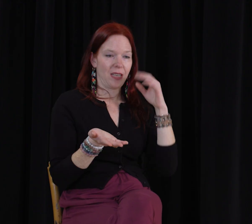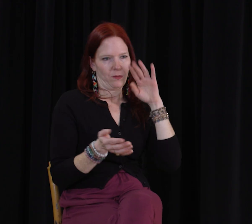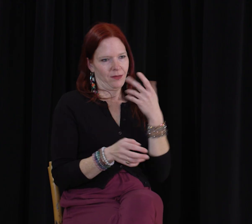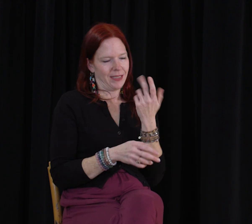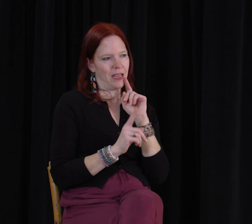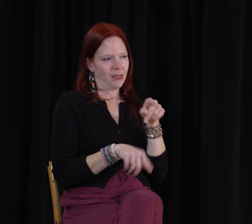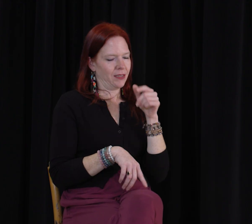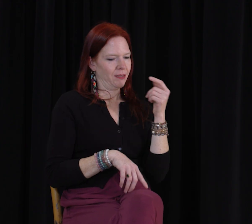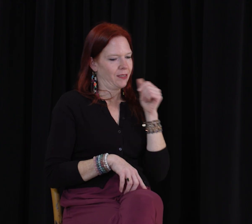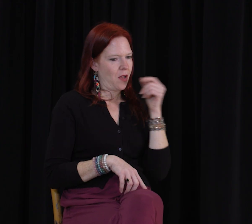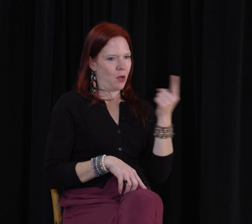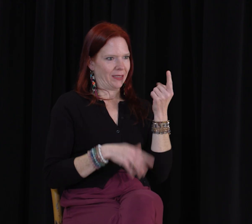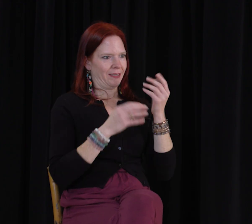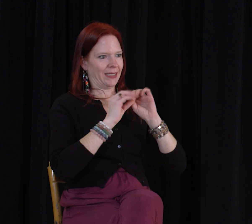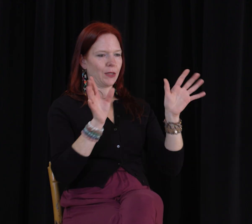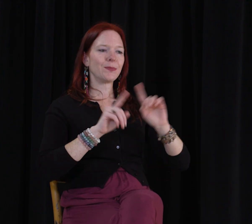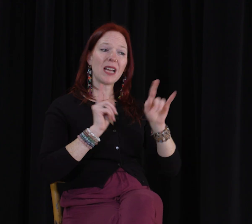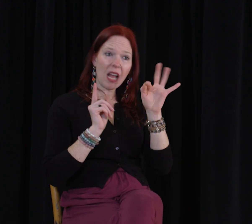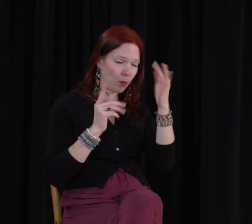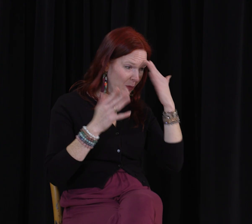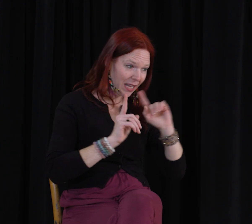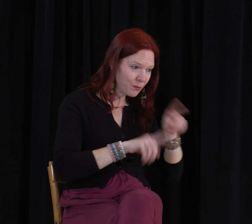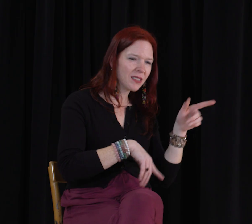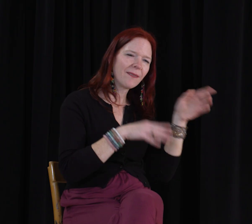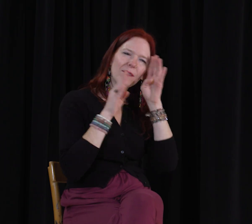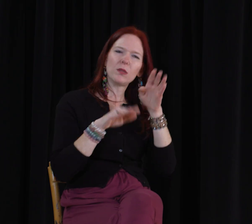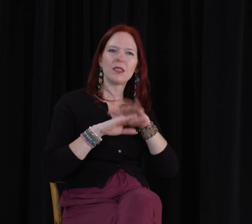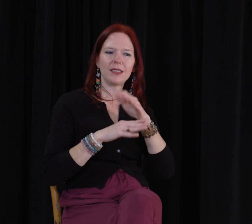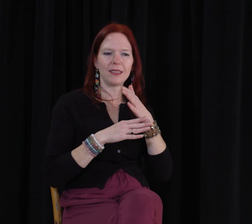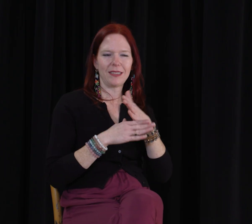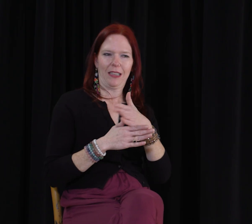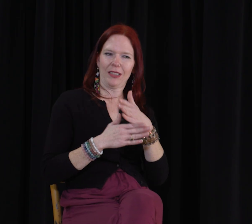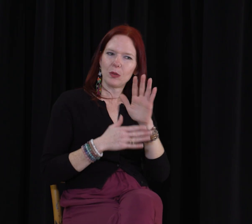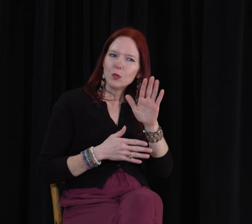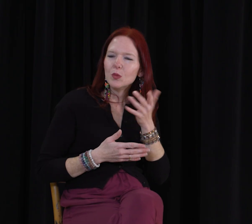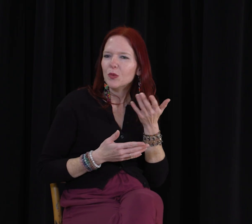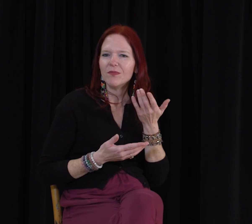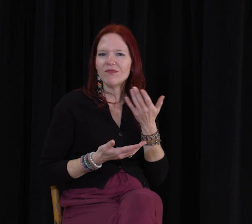I know the answer is not always clear, but if you aren’t sure, you have to focus on